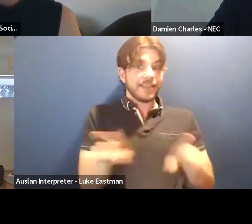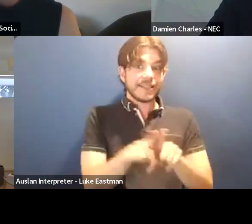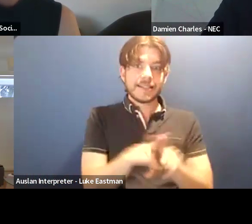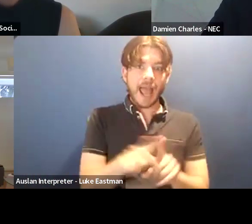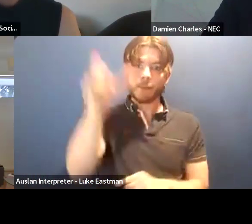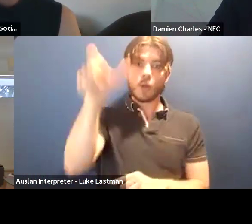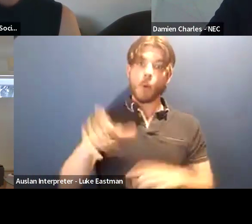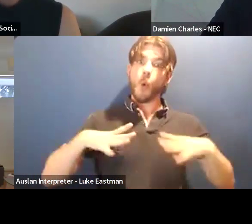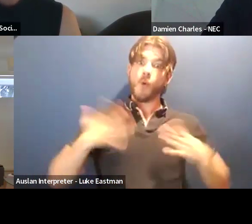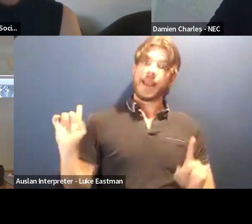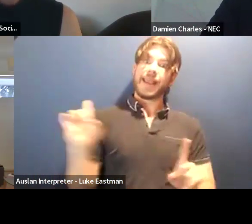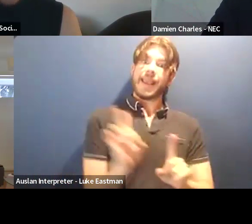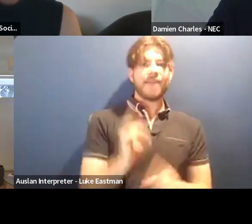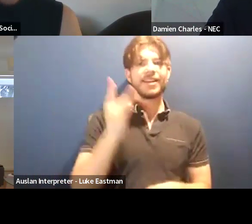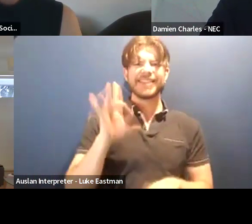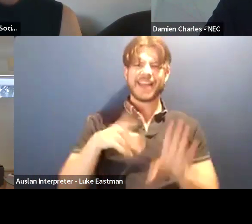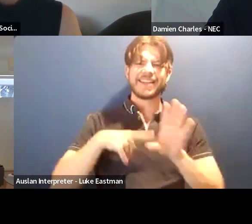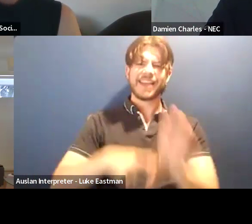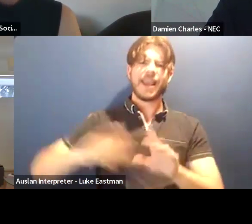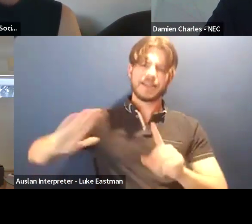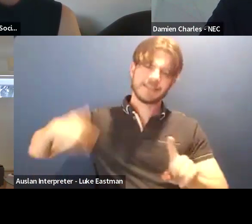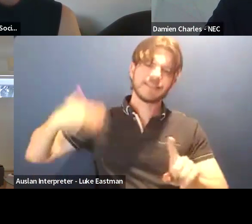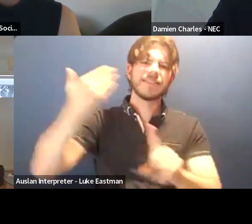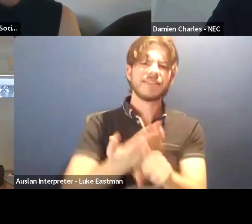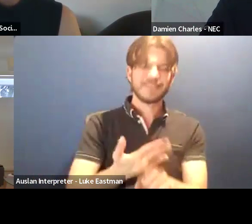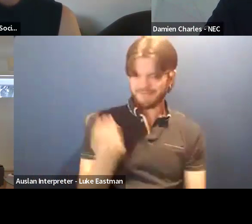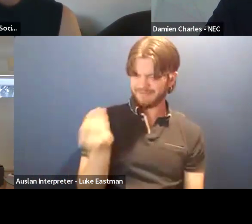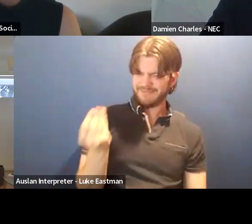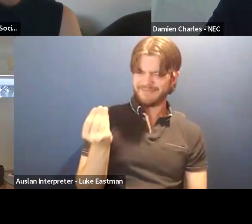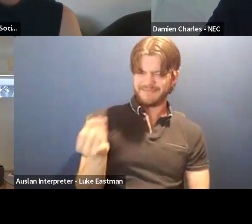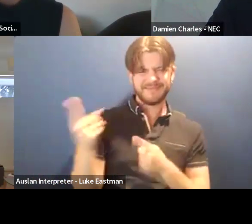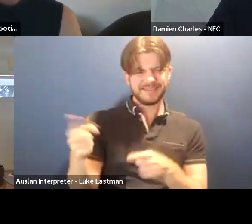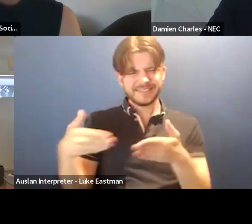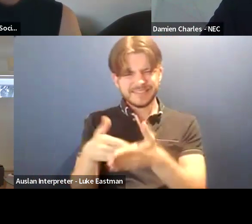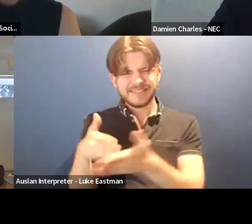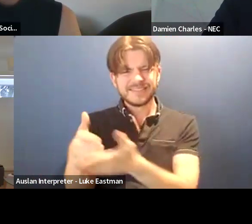know something's not quite right for them you know a bar a challenge that